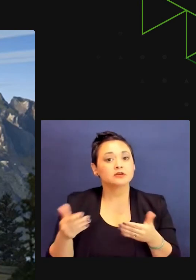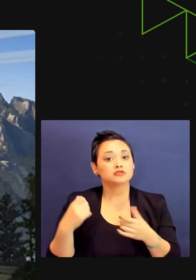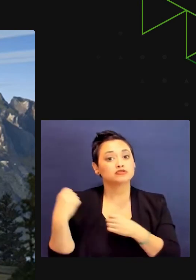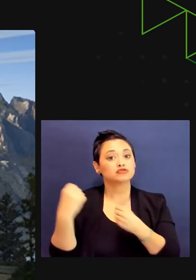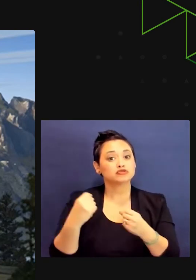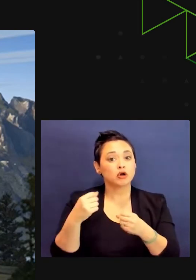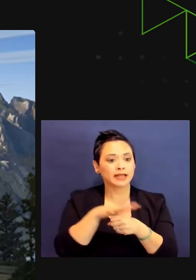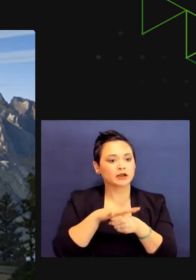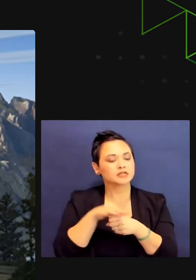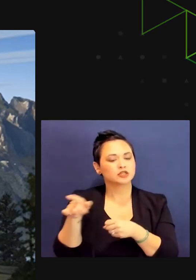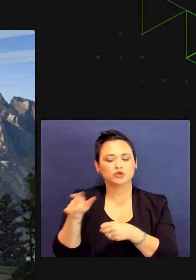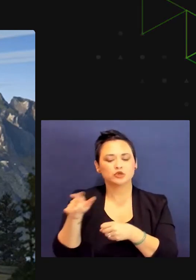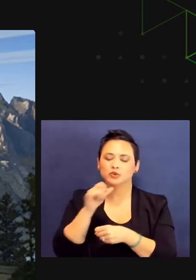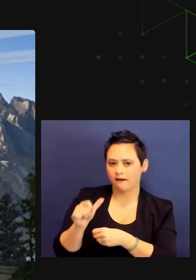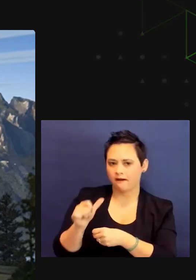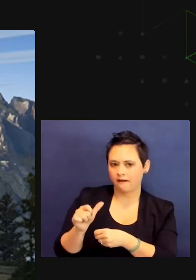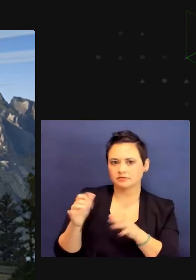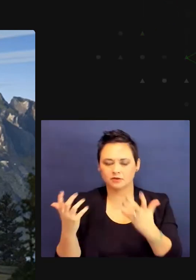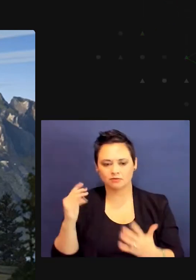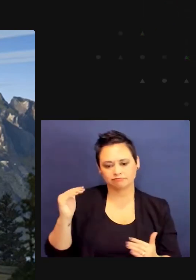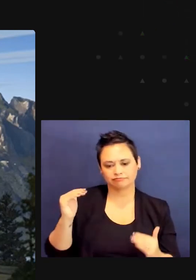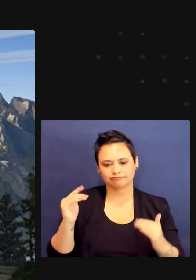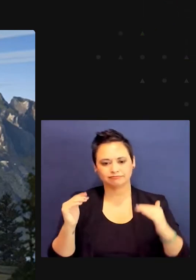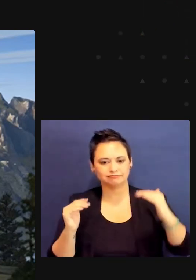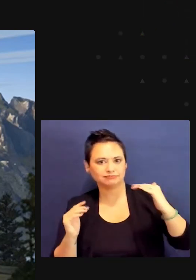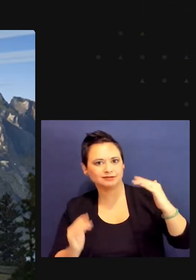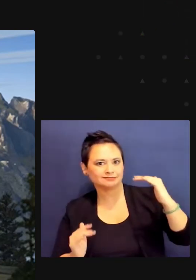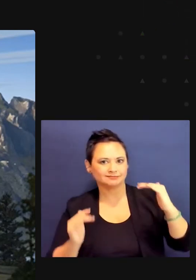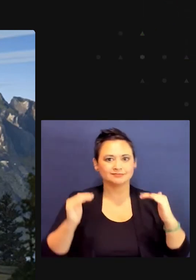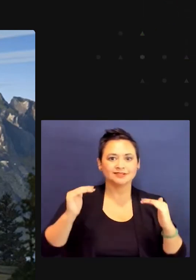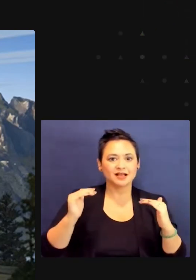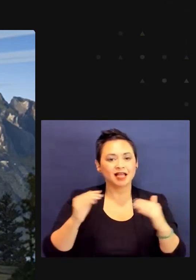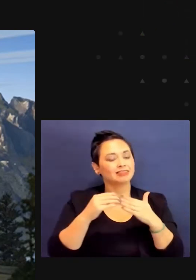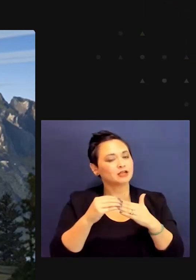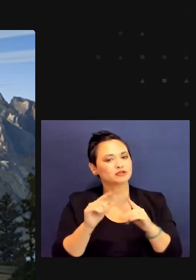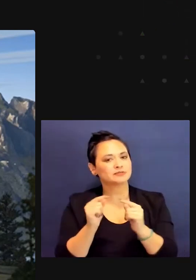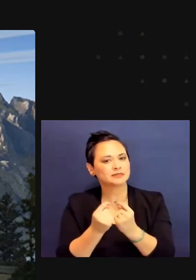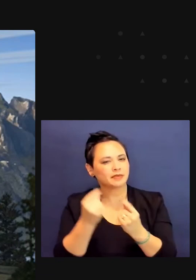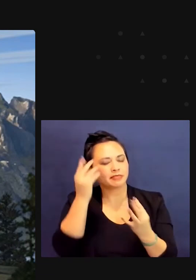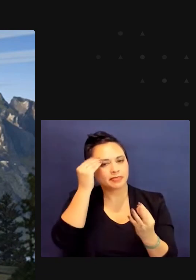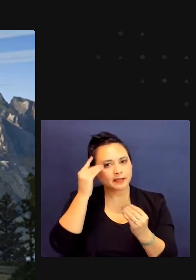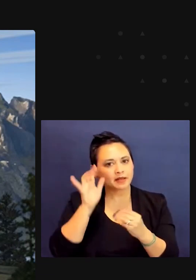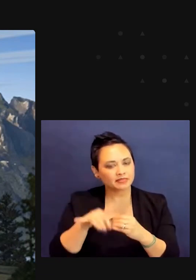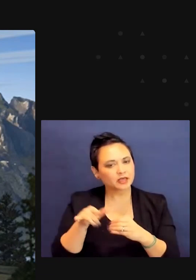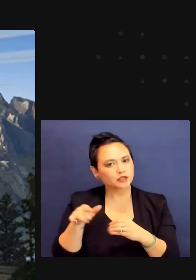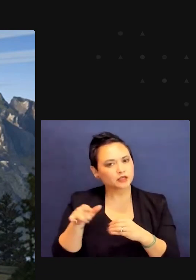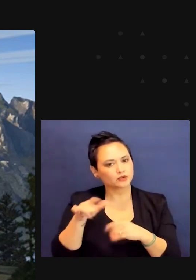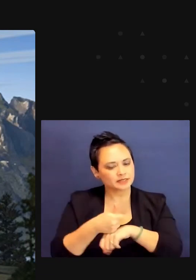Because that's where you establish like talent. Top talent attracts top talent. Diversity attracts diversity.